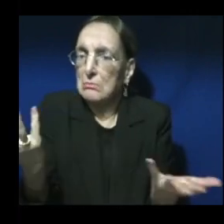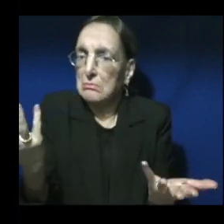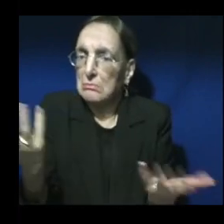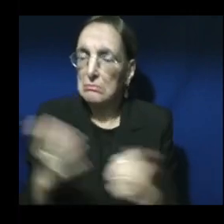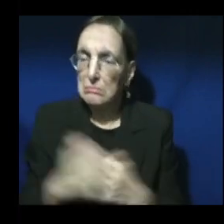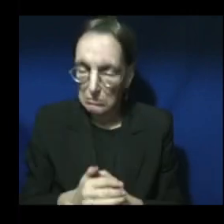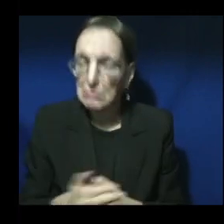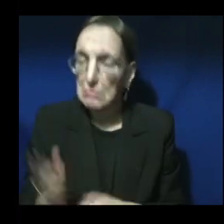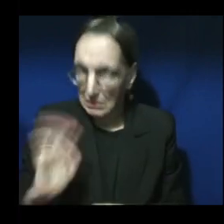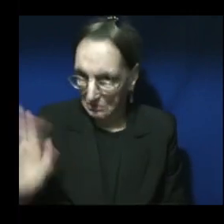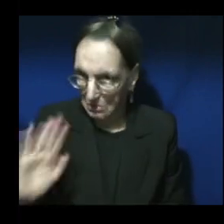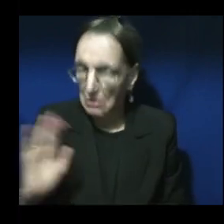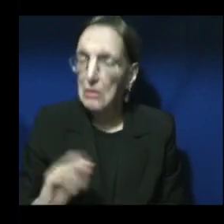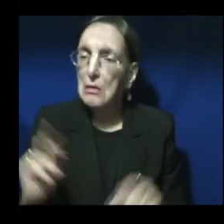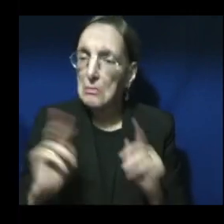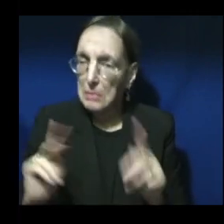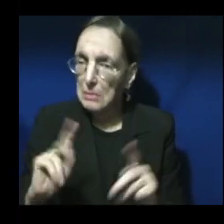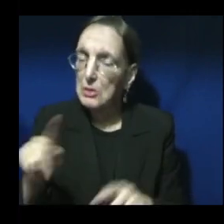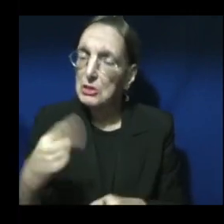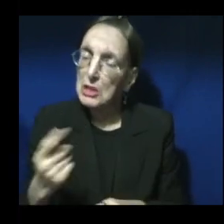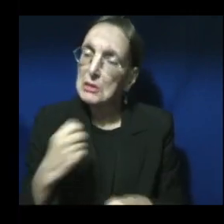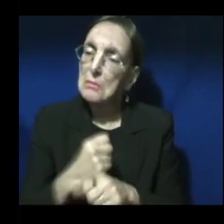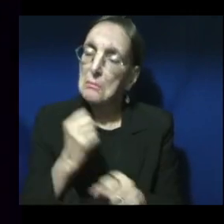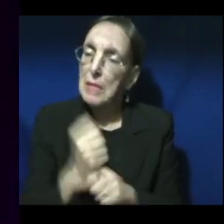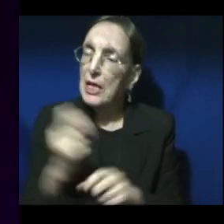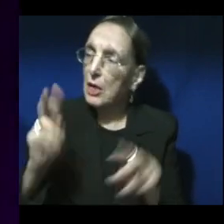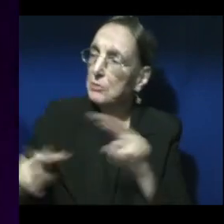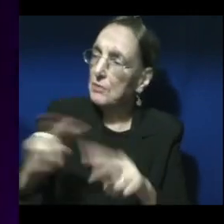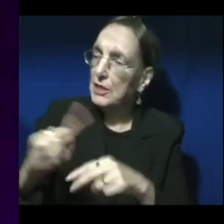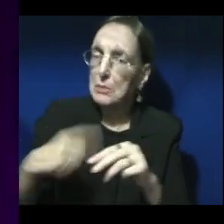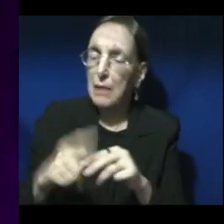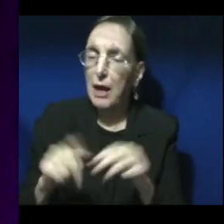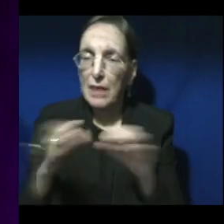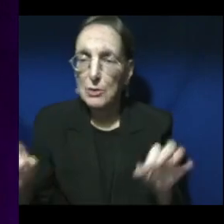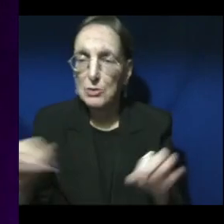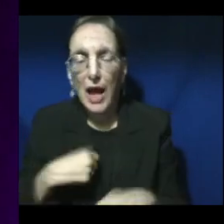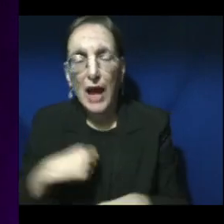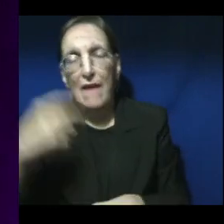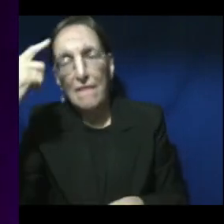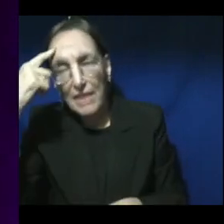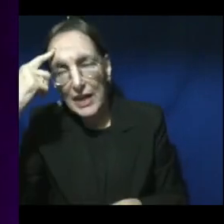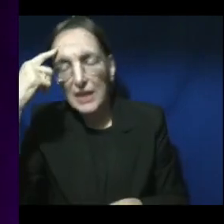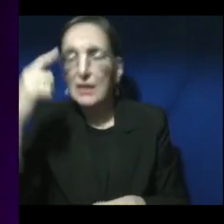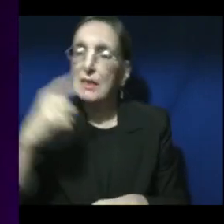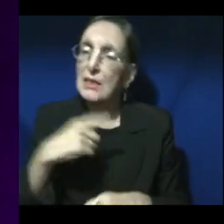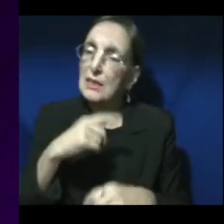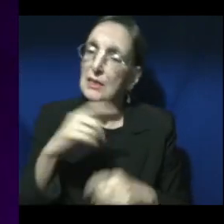just made observations about language. I think that certain words are more impactful, right?